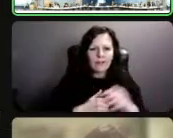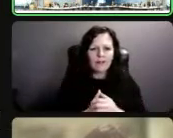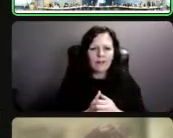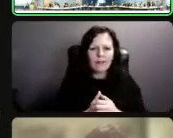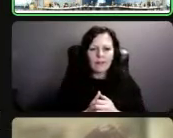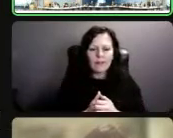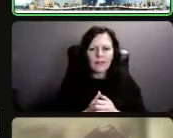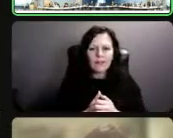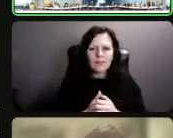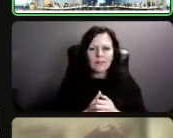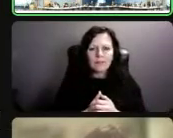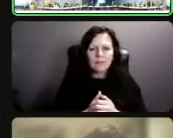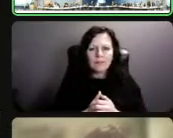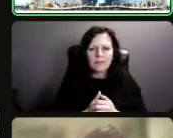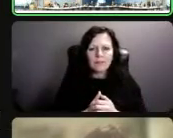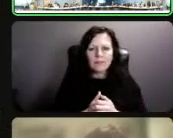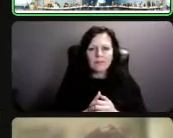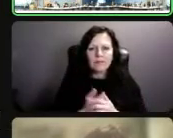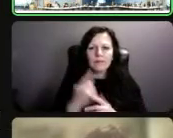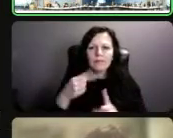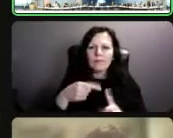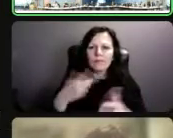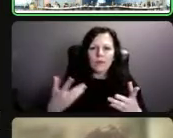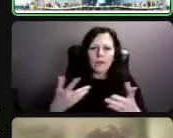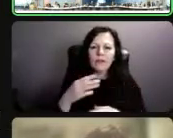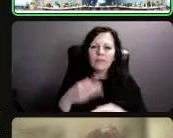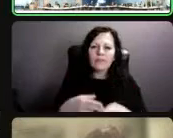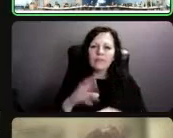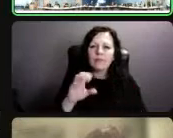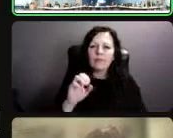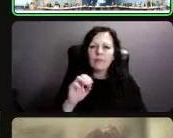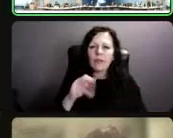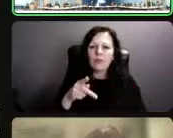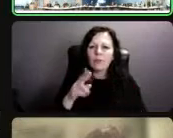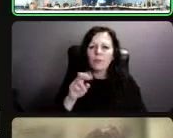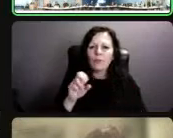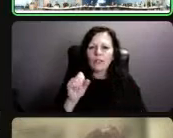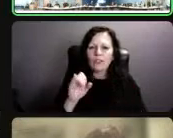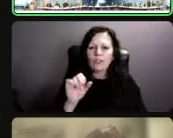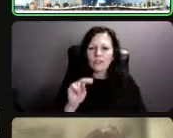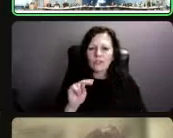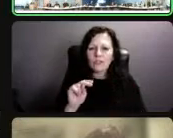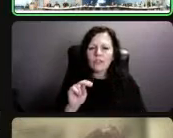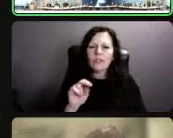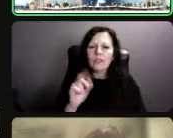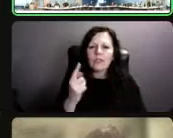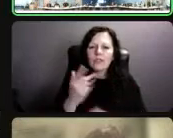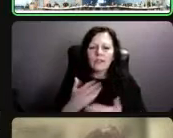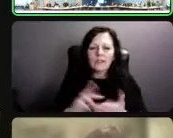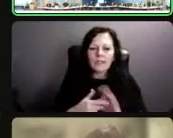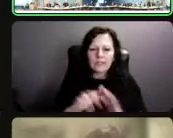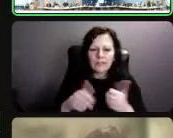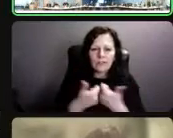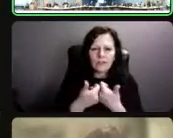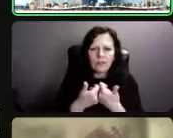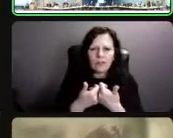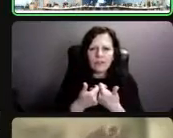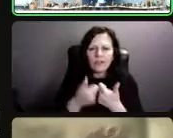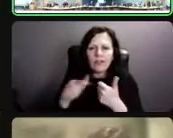ONE CONSIDERATION I THINK NEXT